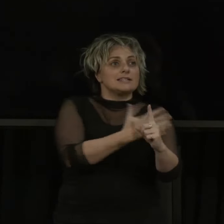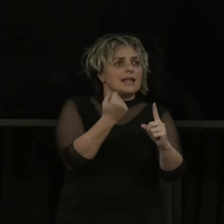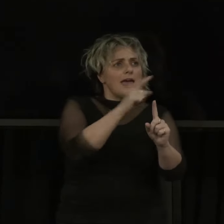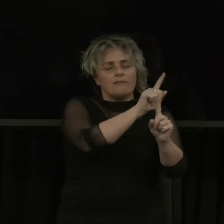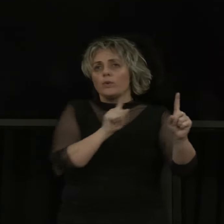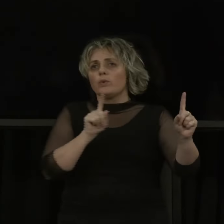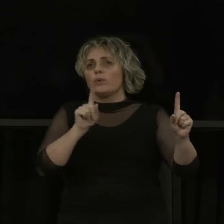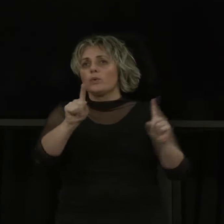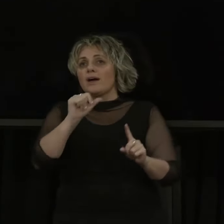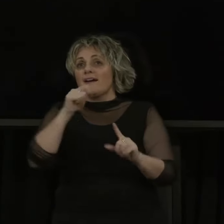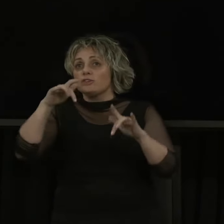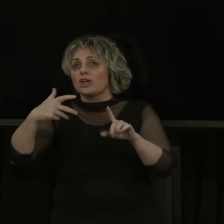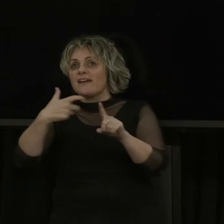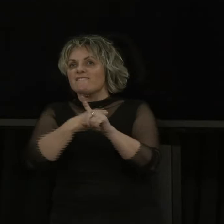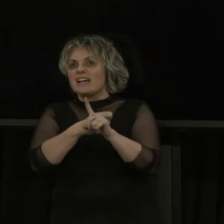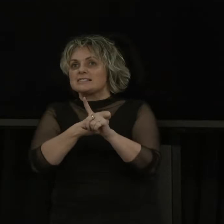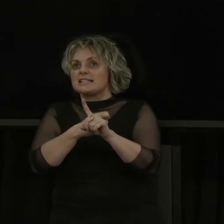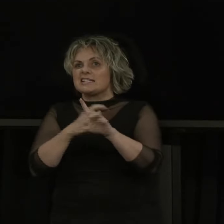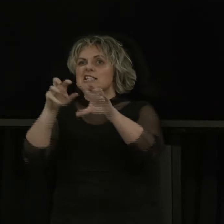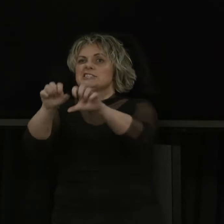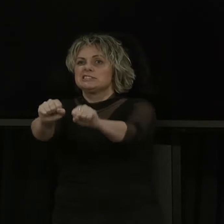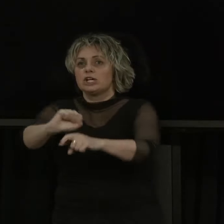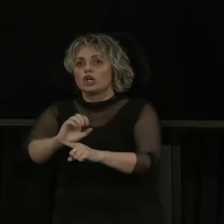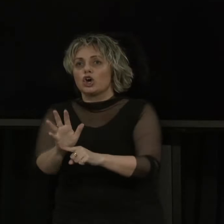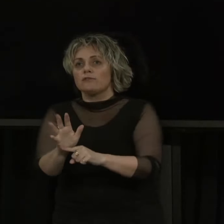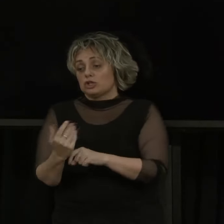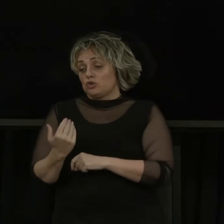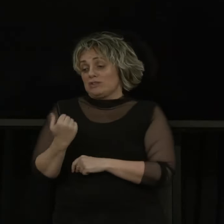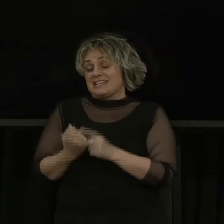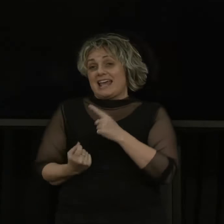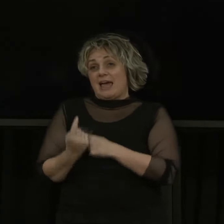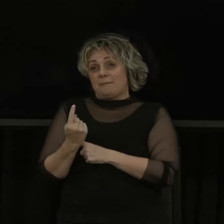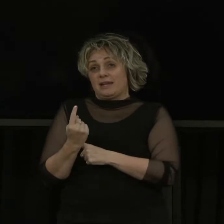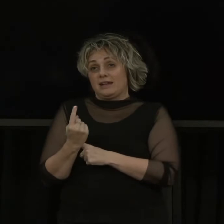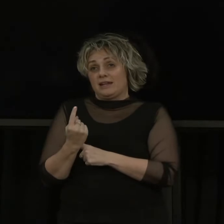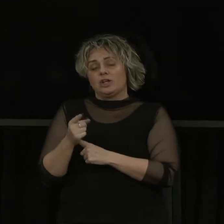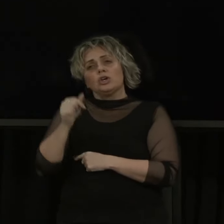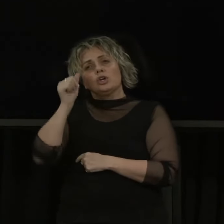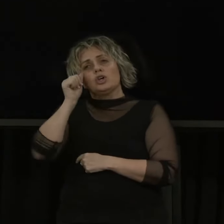this outbreak. Delta is literally bypassing